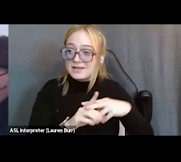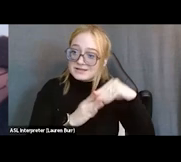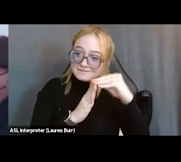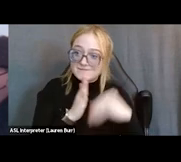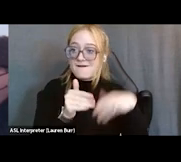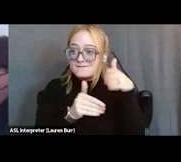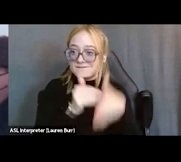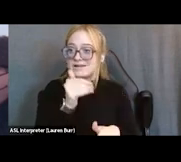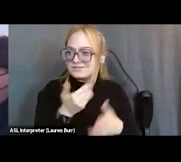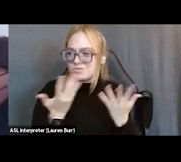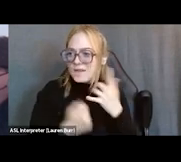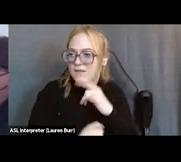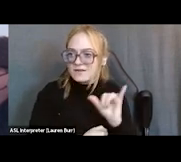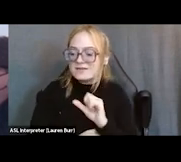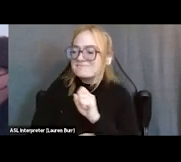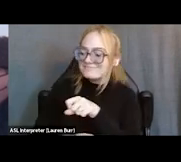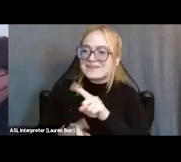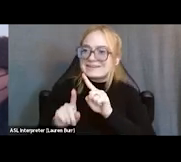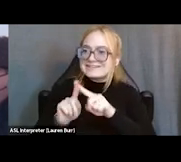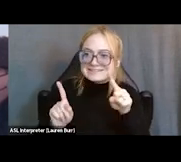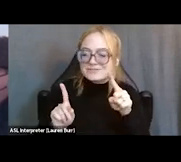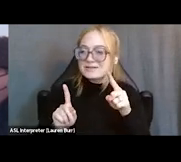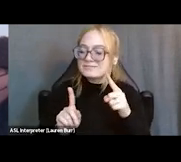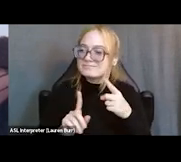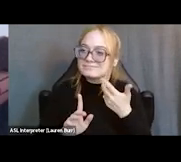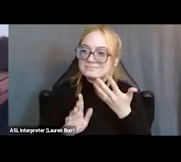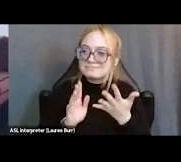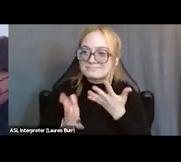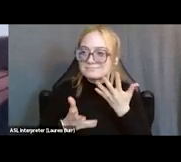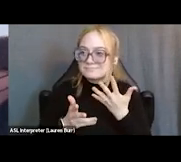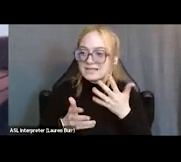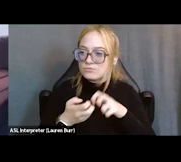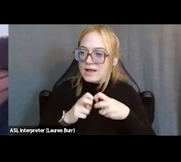Well I knew it was so many different sources of social security, but my thing was about the winners and,